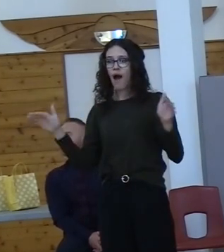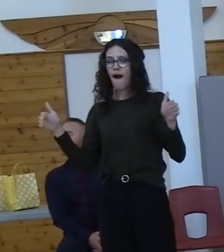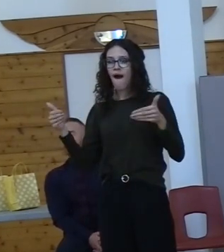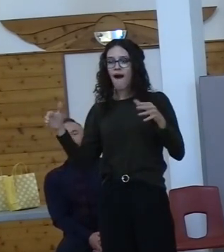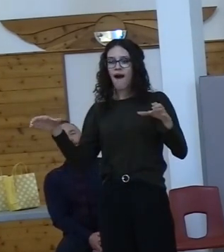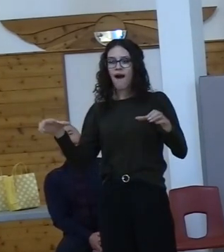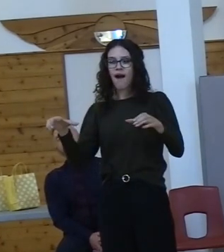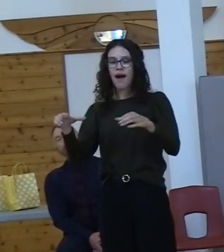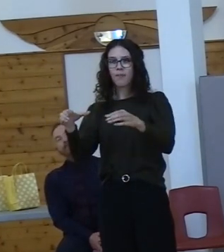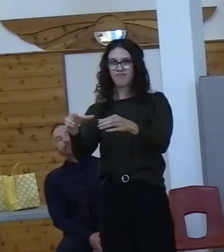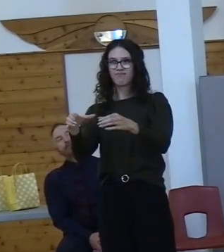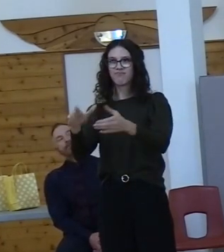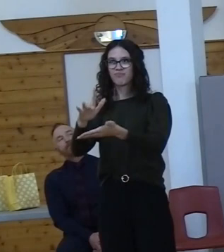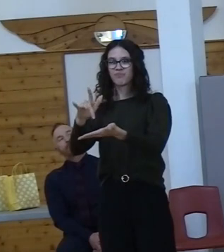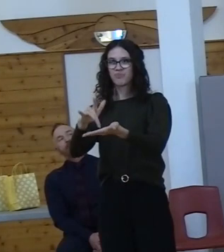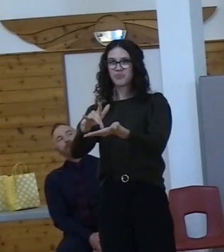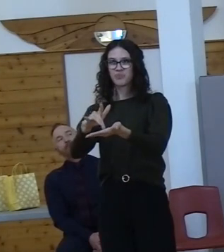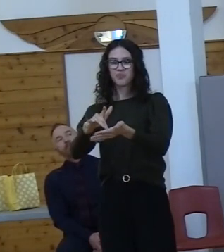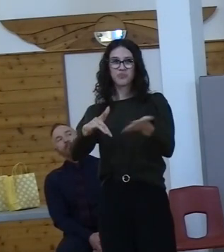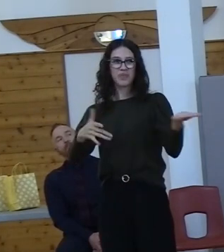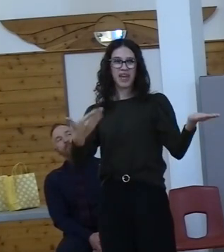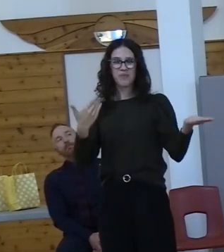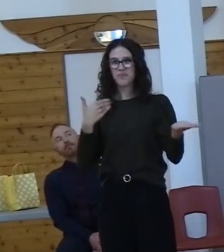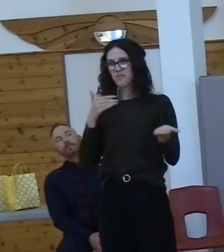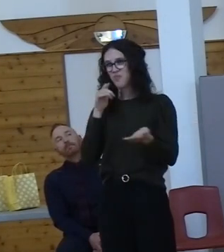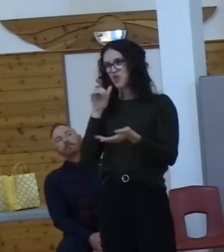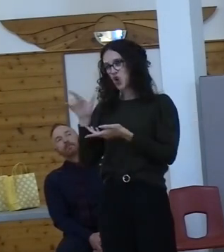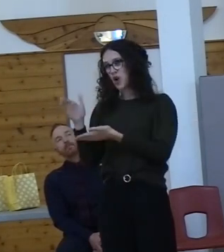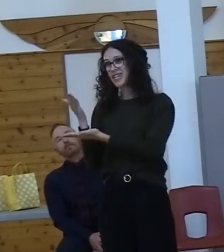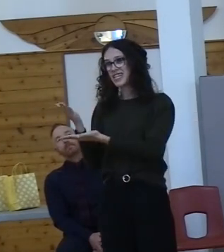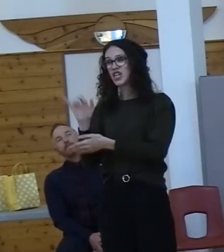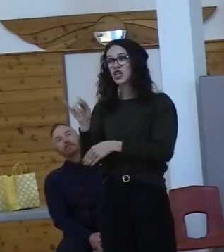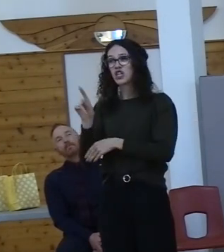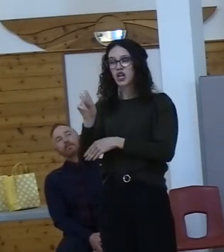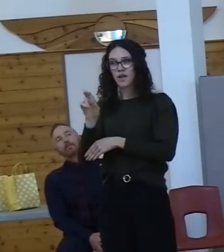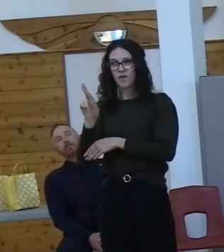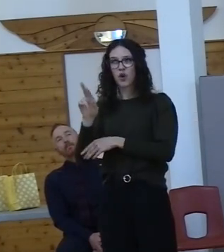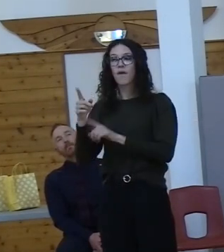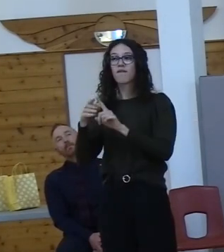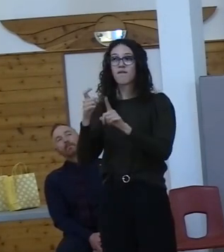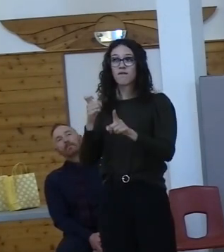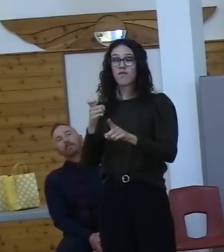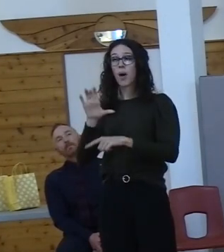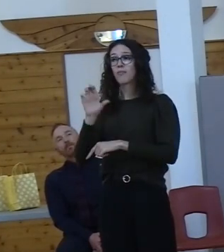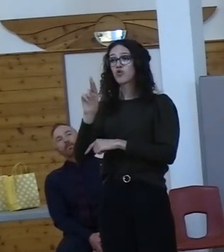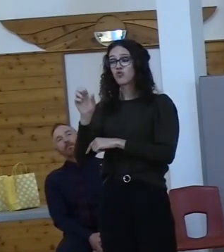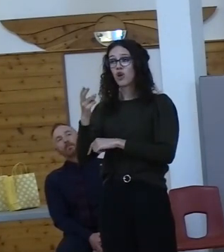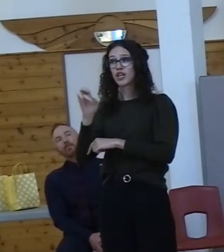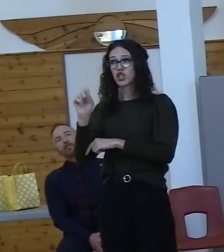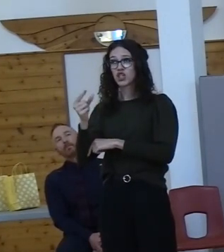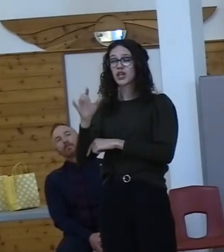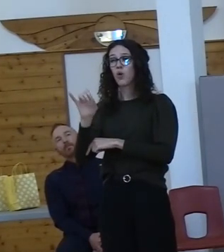So across the medicine line I have my girlfriend Jen Deerinwater from Crushing Colonialism, Decolonize Beatz with me.